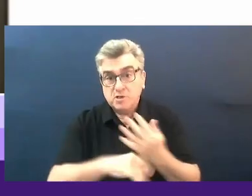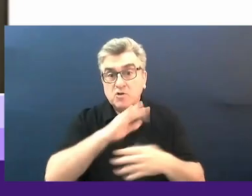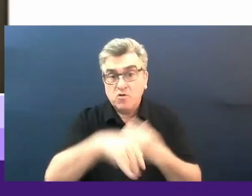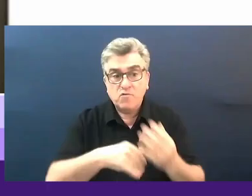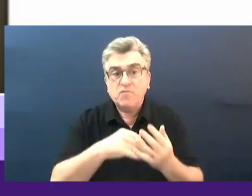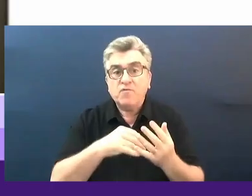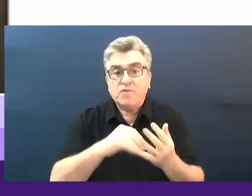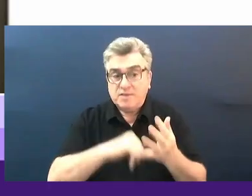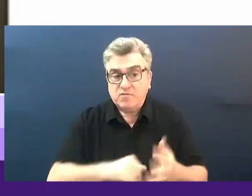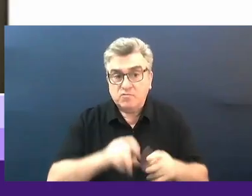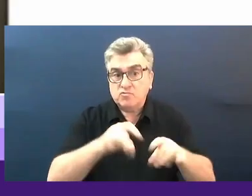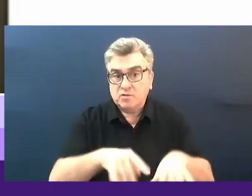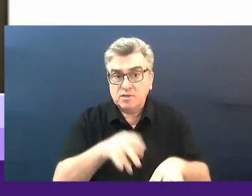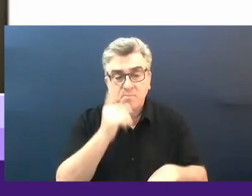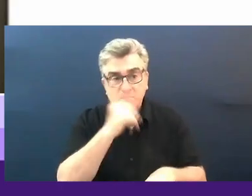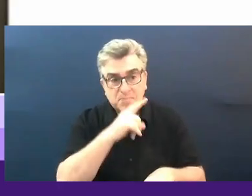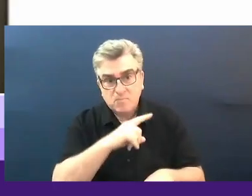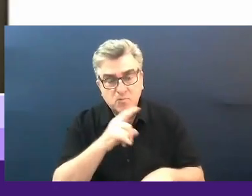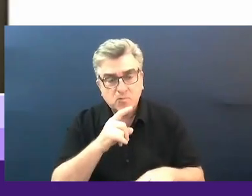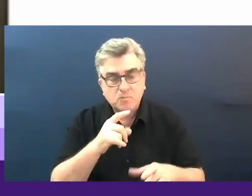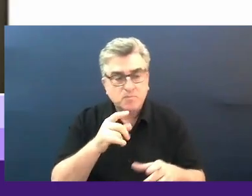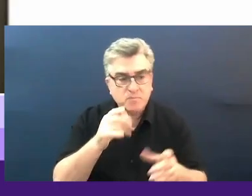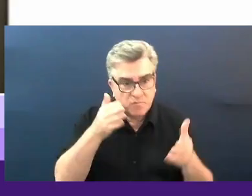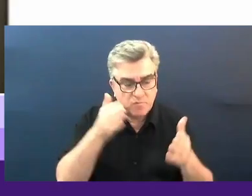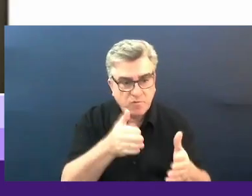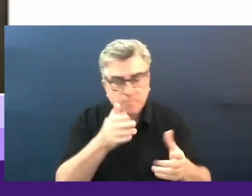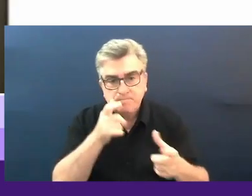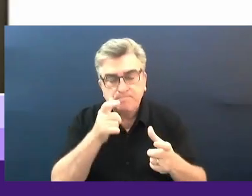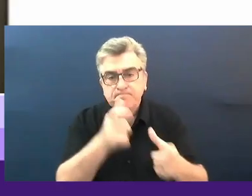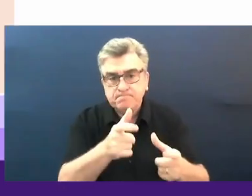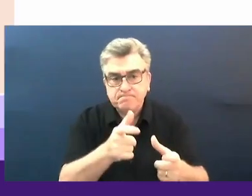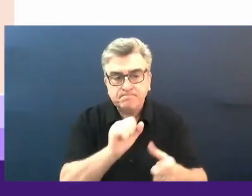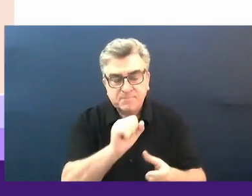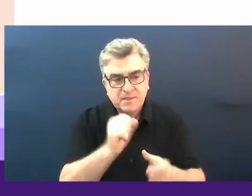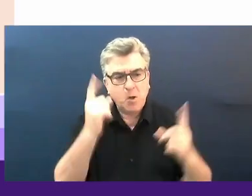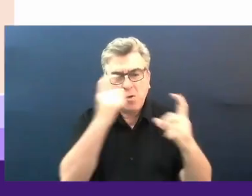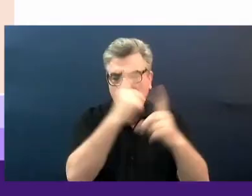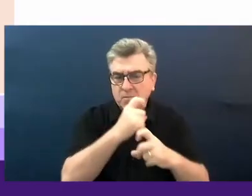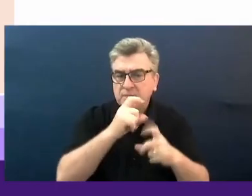approach for people with complex disability. And I hope to outline that for you in a bit of detail